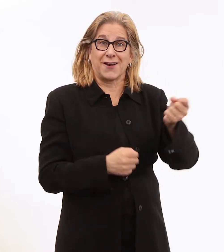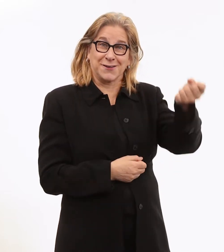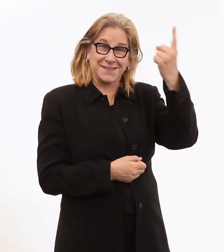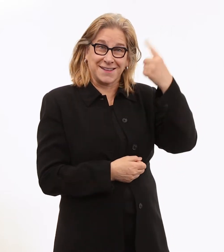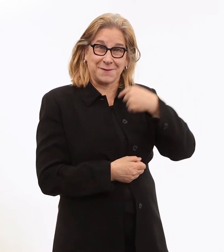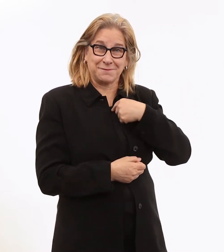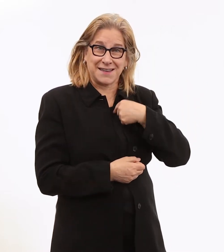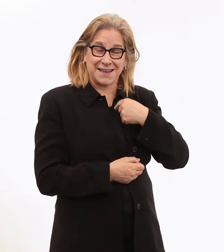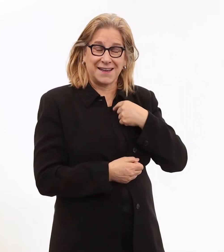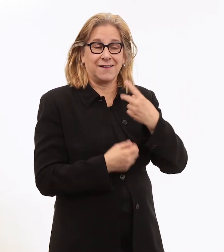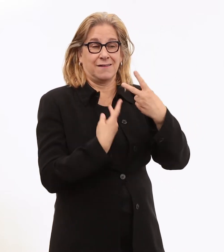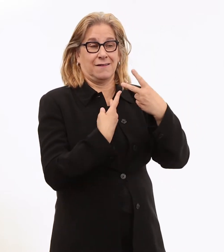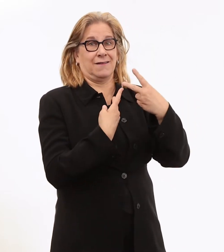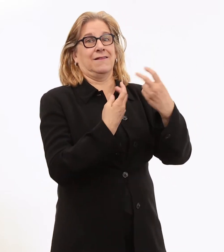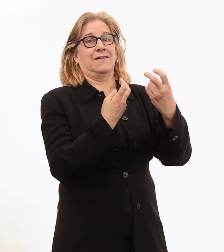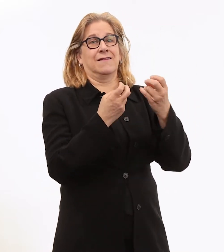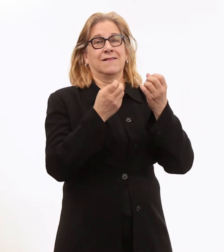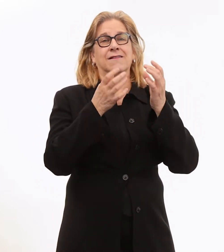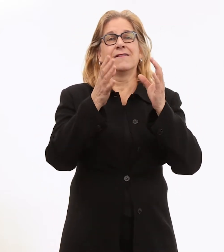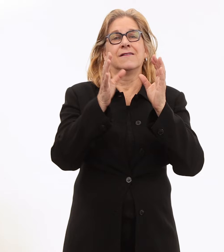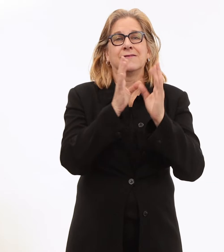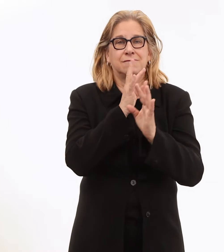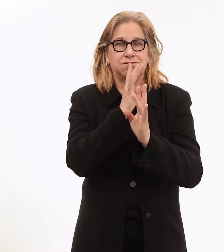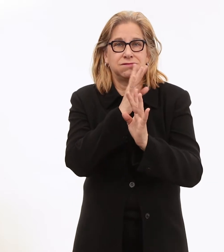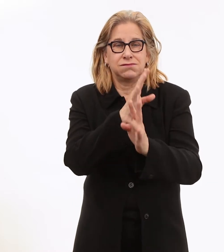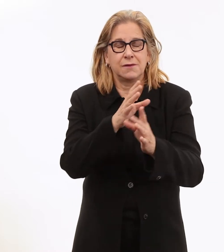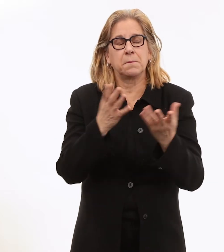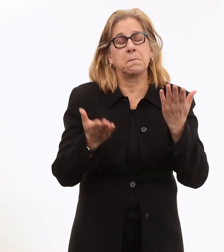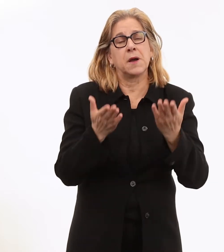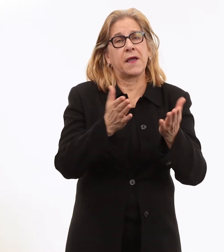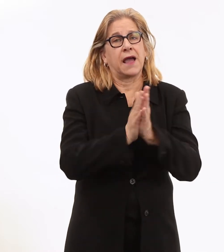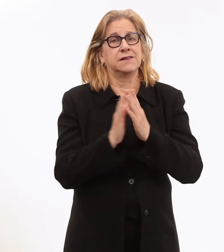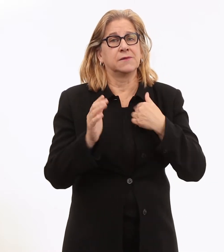There may be times when you sign too fast or give long answers.